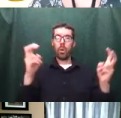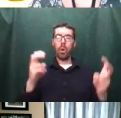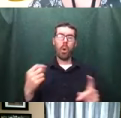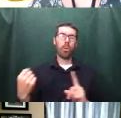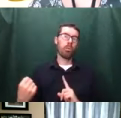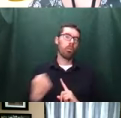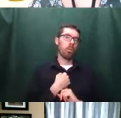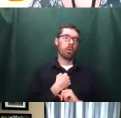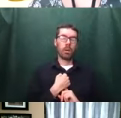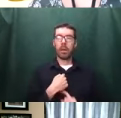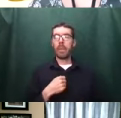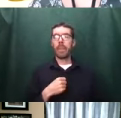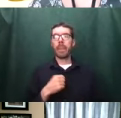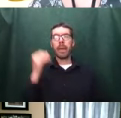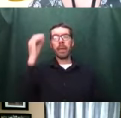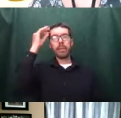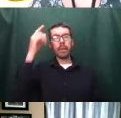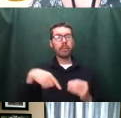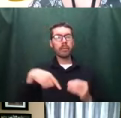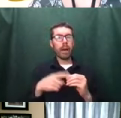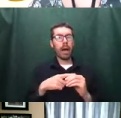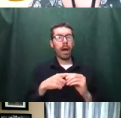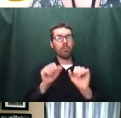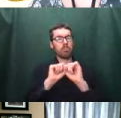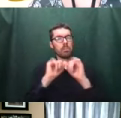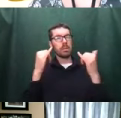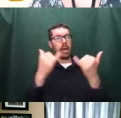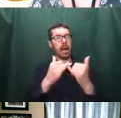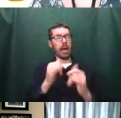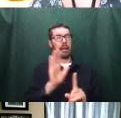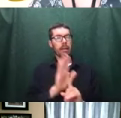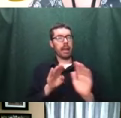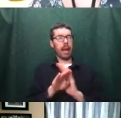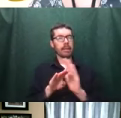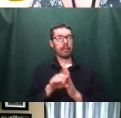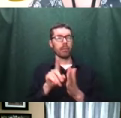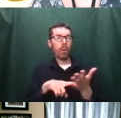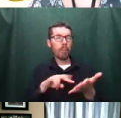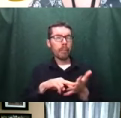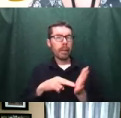of, um, social access of what that looks like and what it entails, um, this really sums